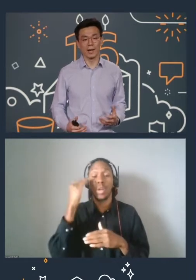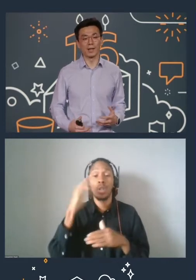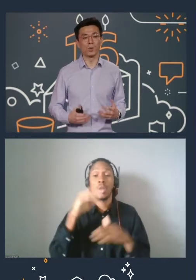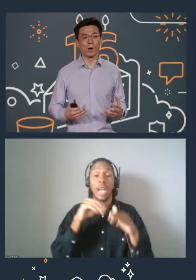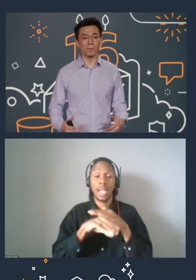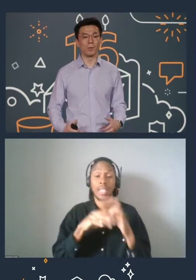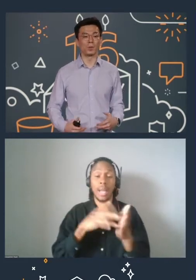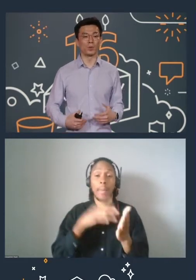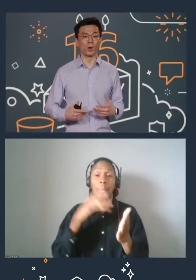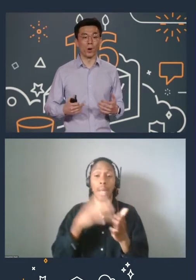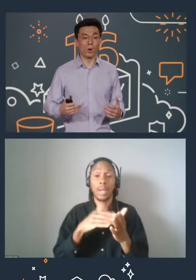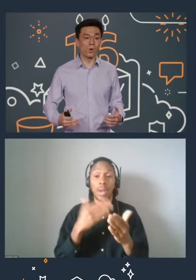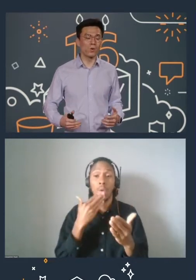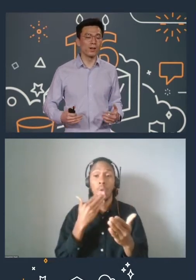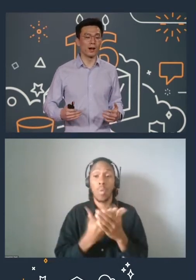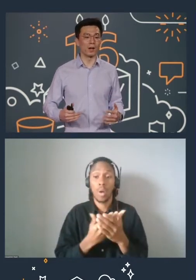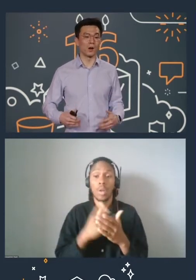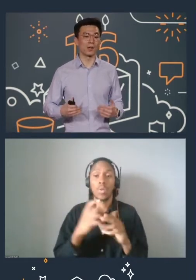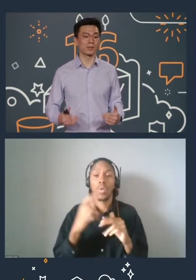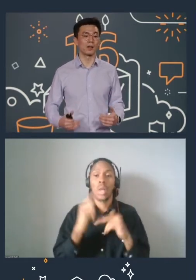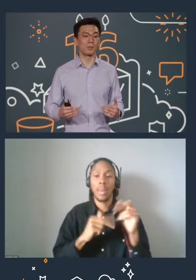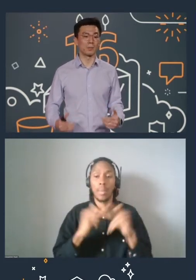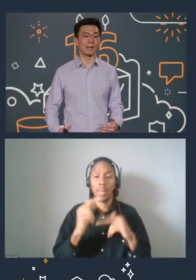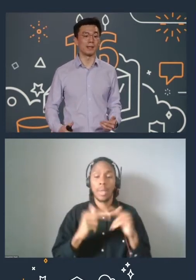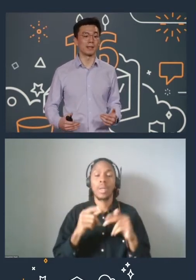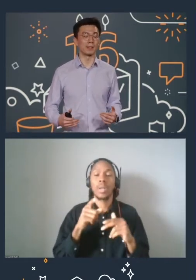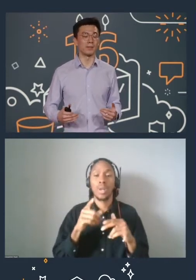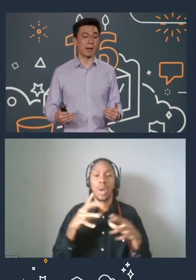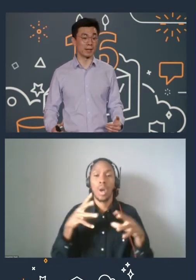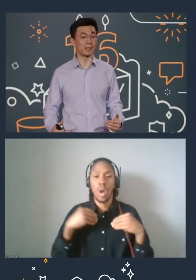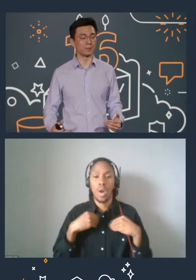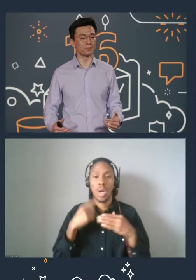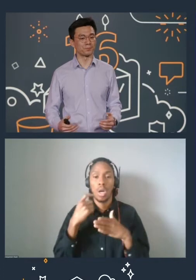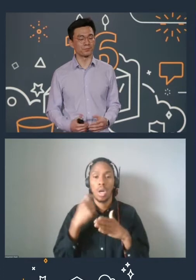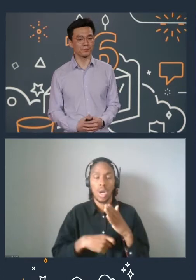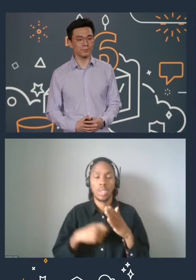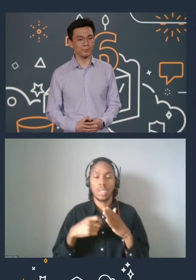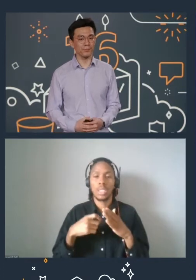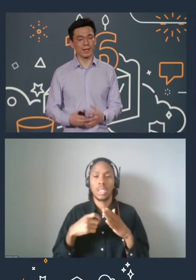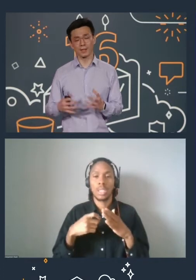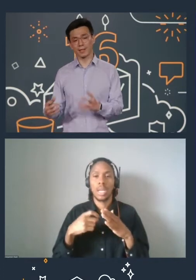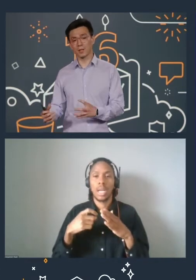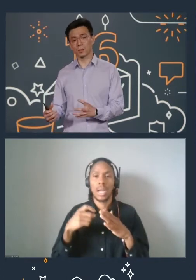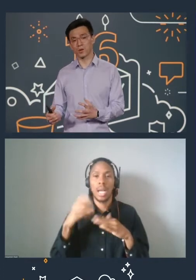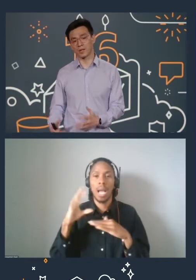and you wanna build your own cost optimization mechanism. And the second approach